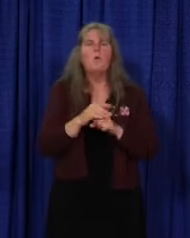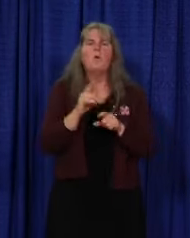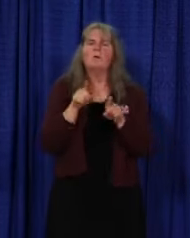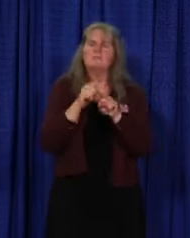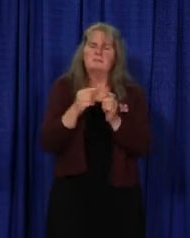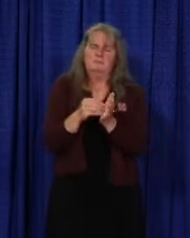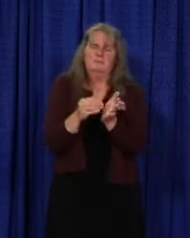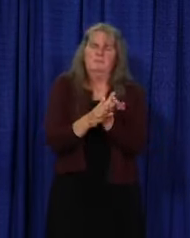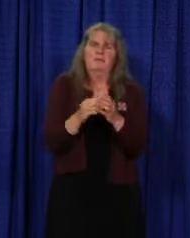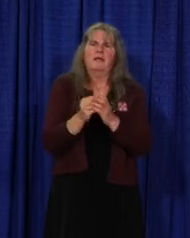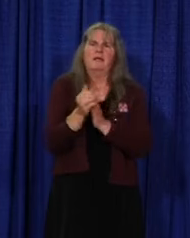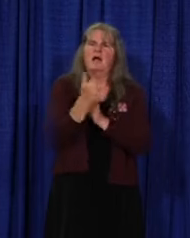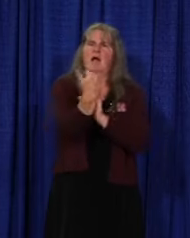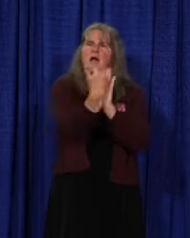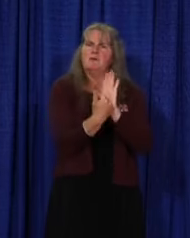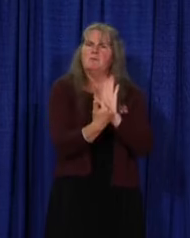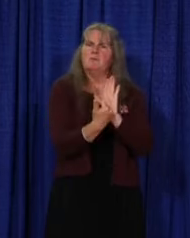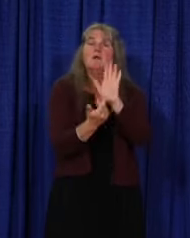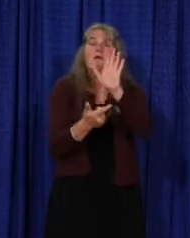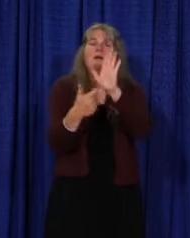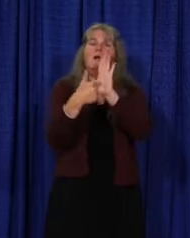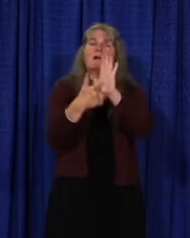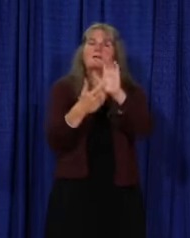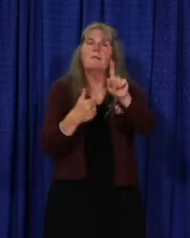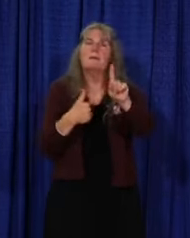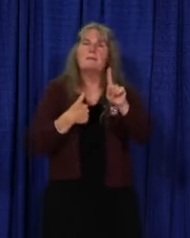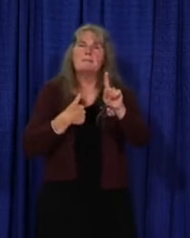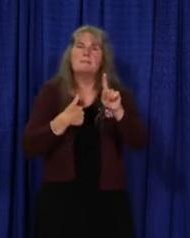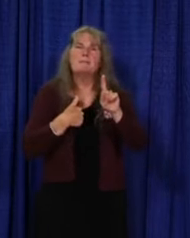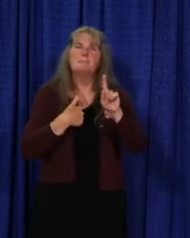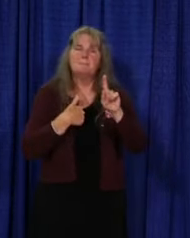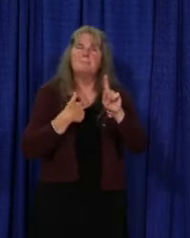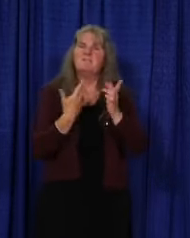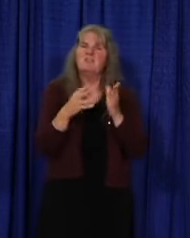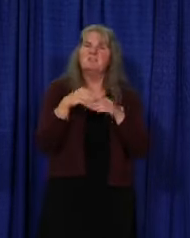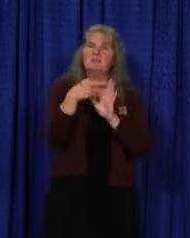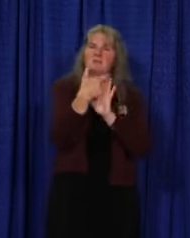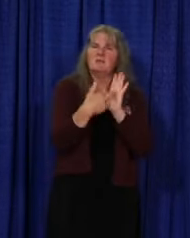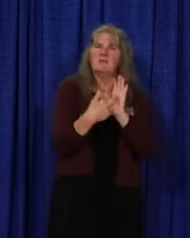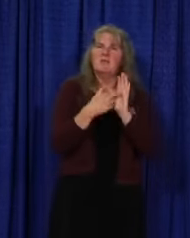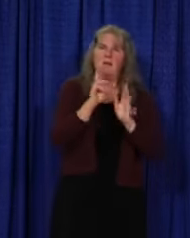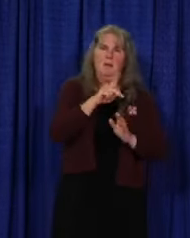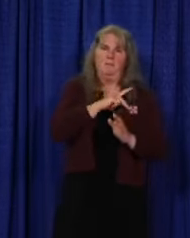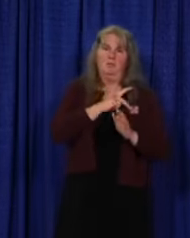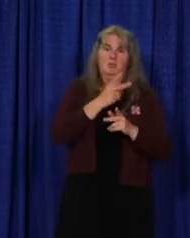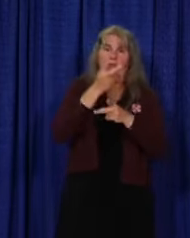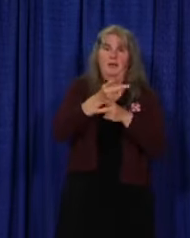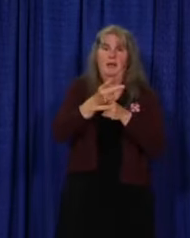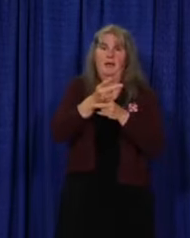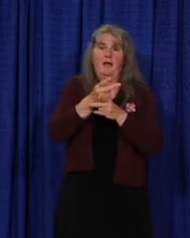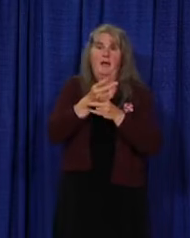guidance. An example of that is in personal care settings where